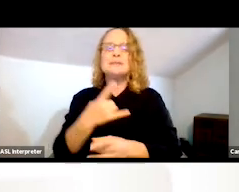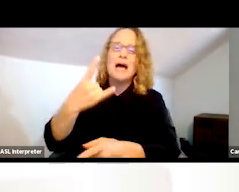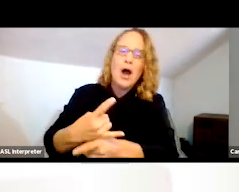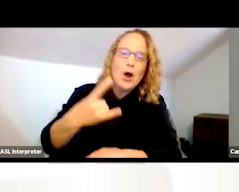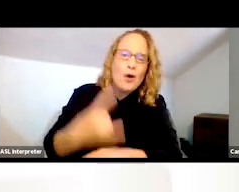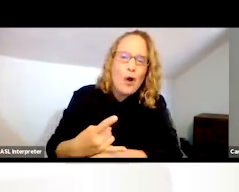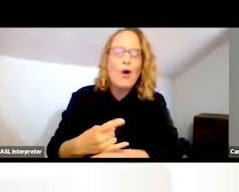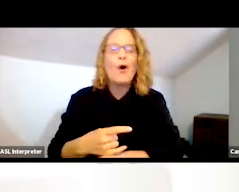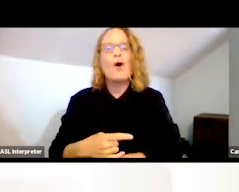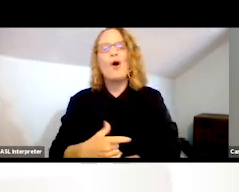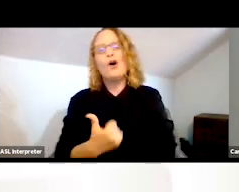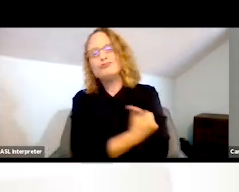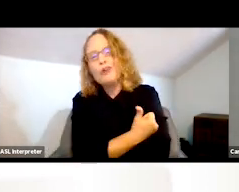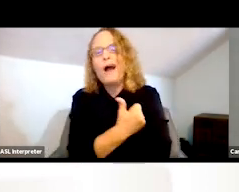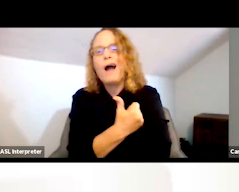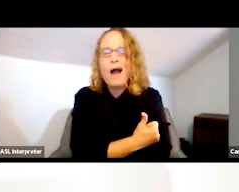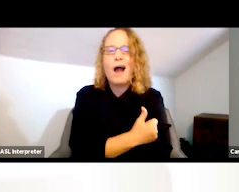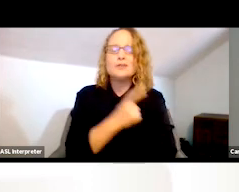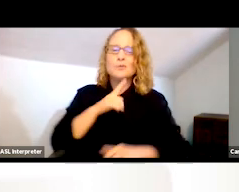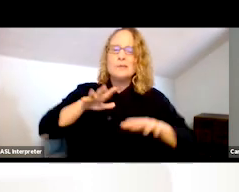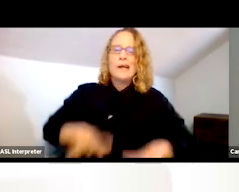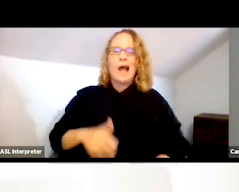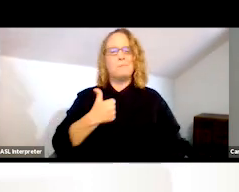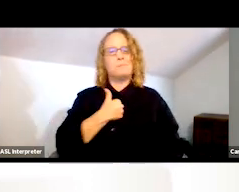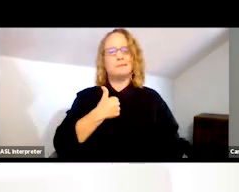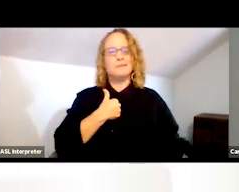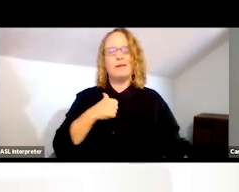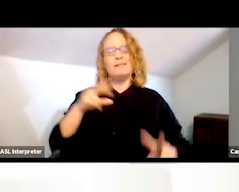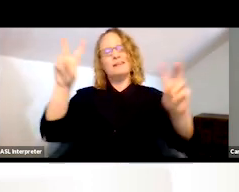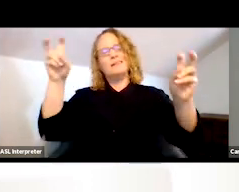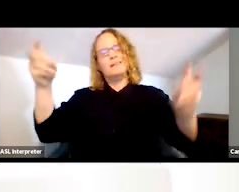So I'm suffering with that undiagnosed and I don't know,